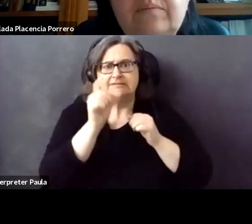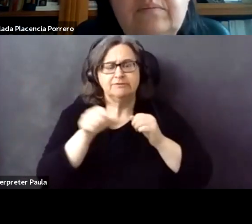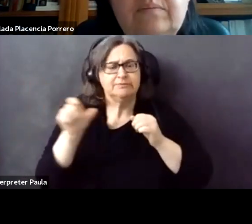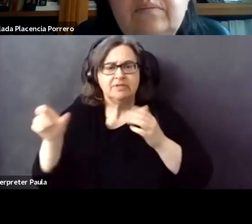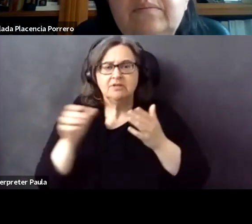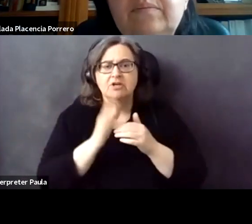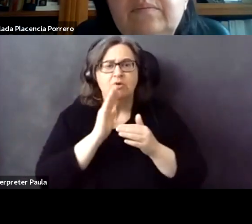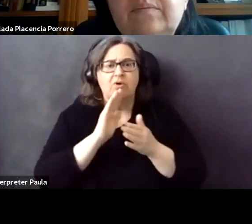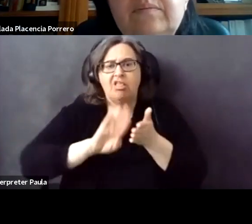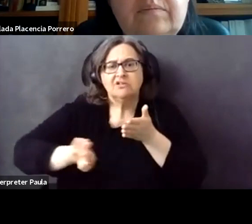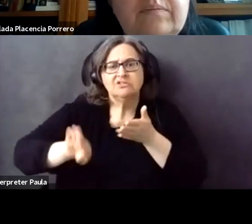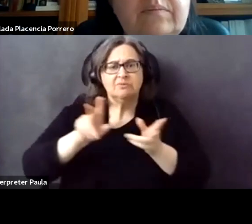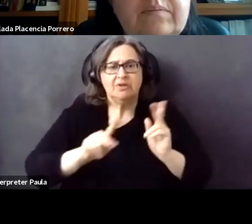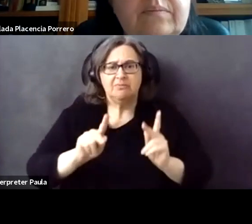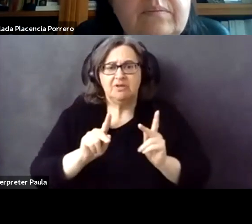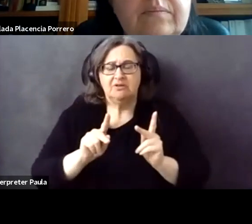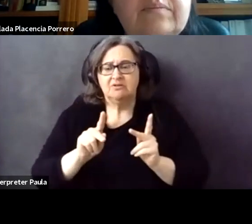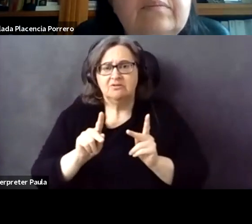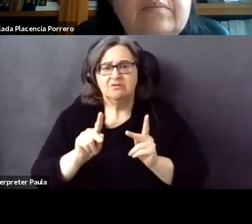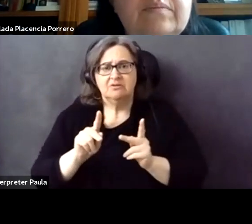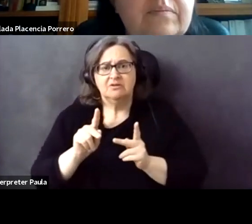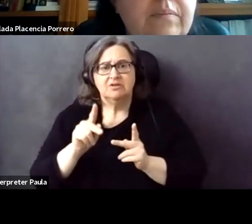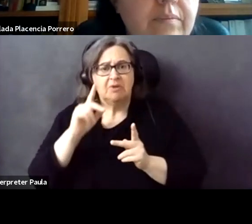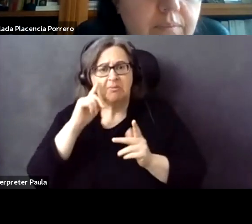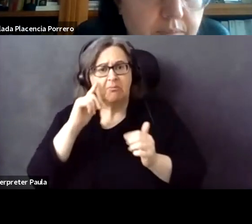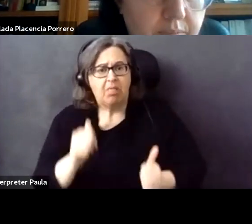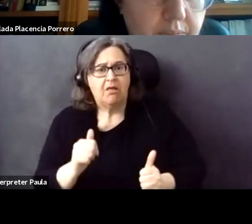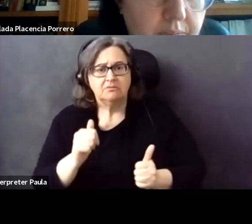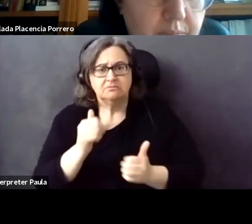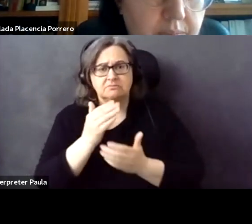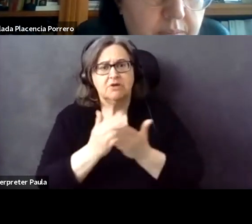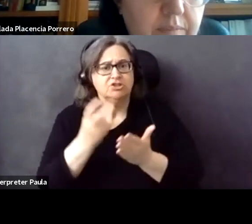it gains importance overall for society, the more it would